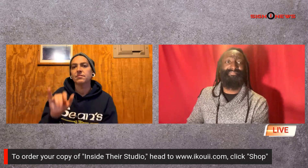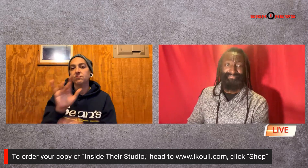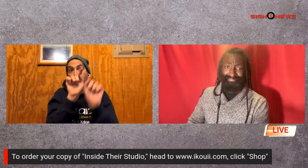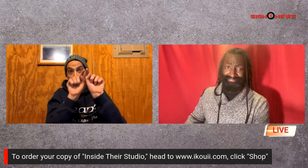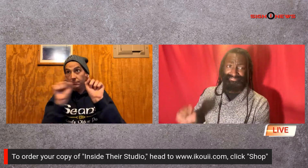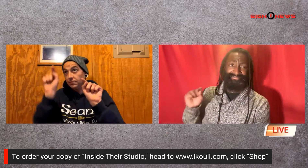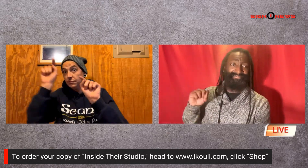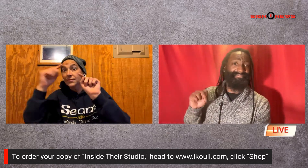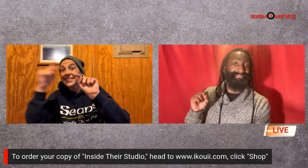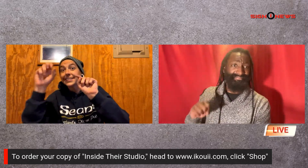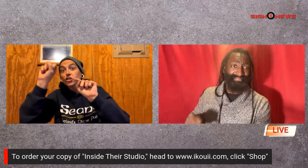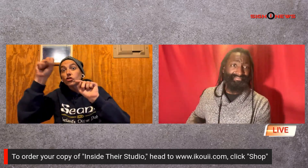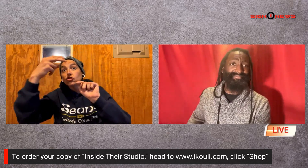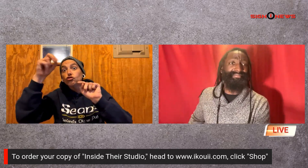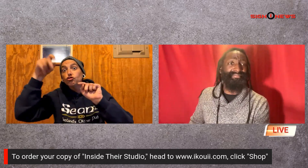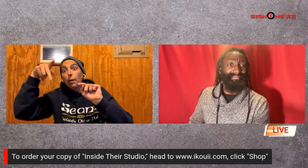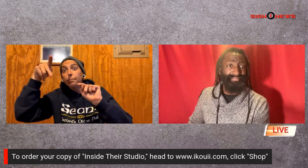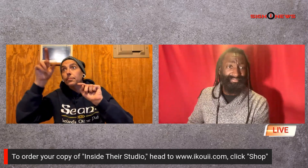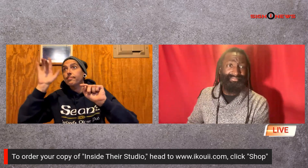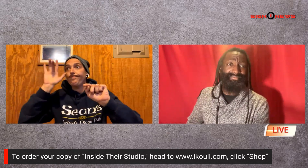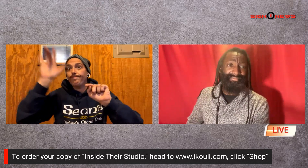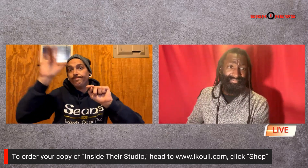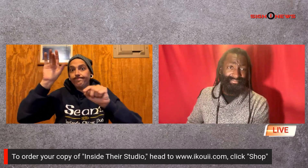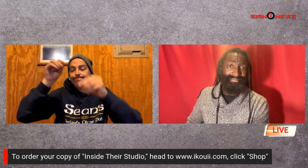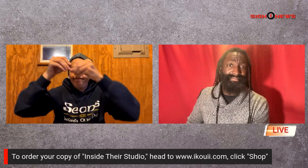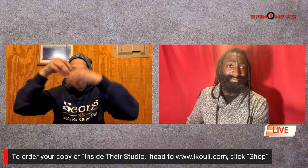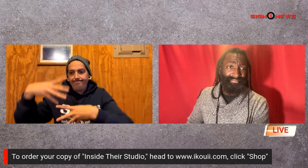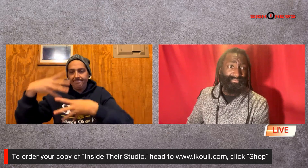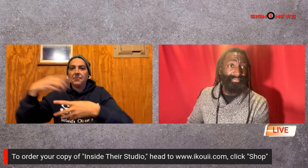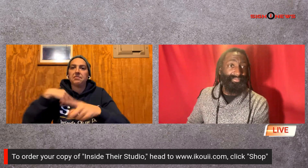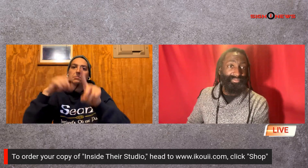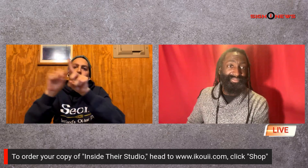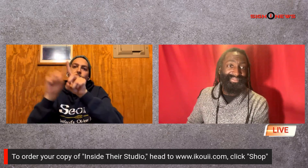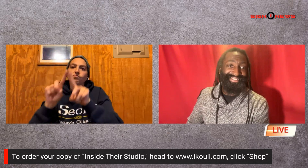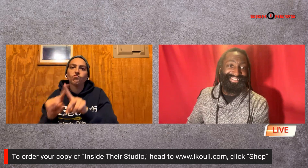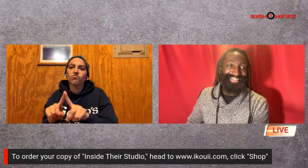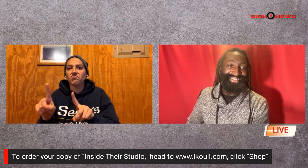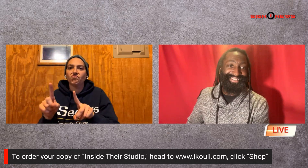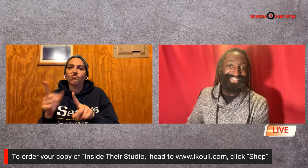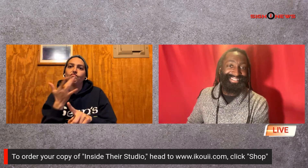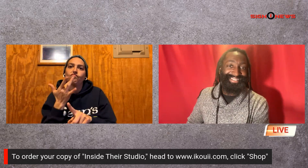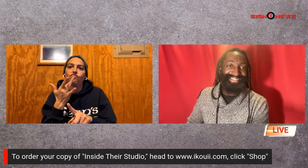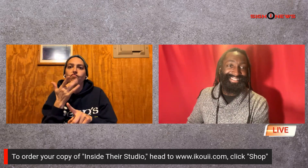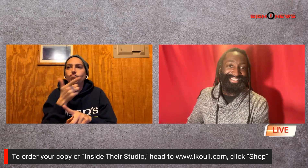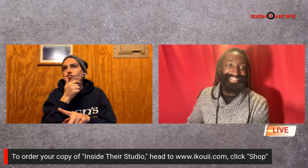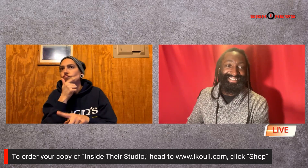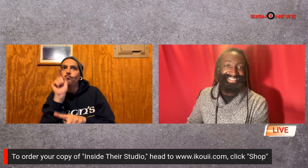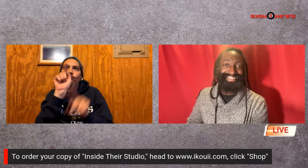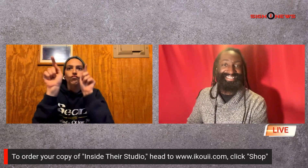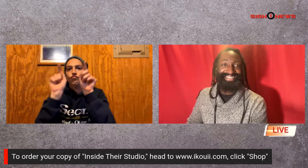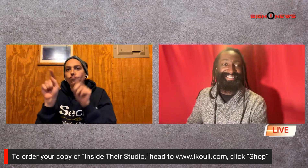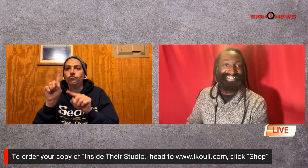click on shop and you'll see the drop down menu to get the different sizes and get the